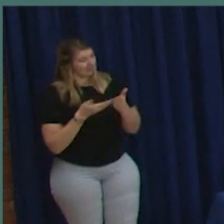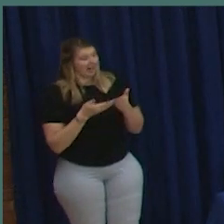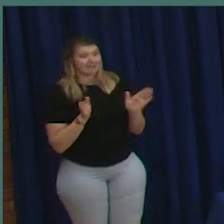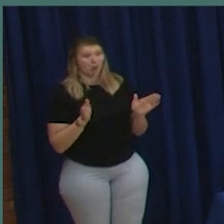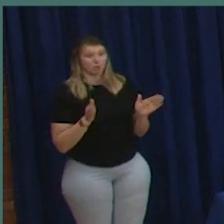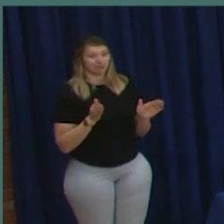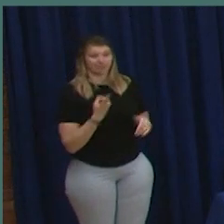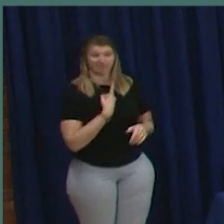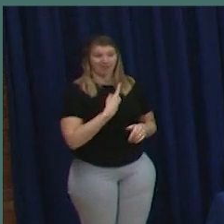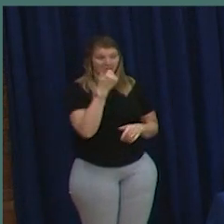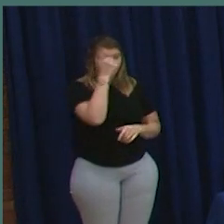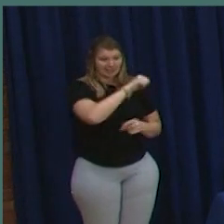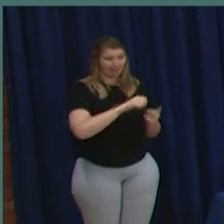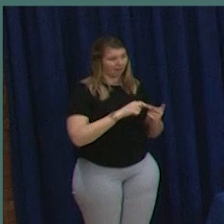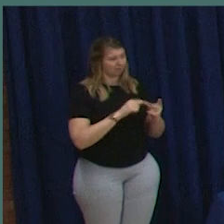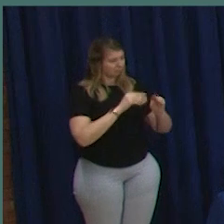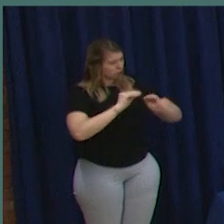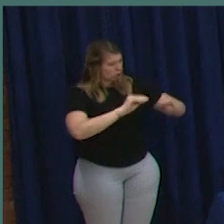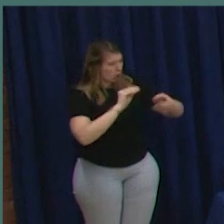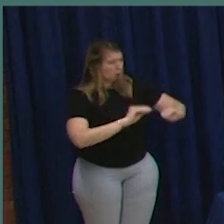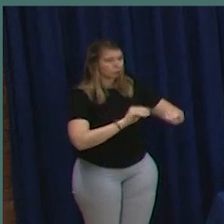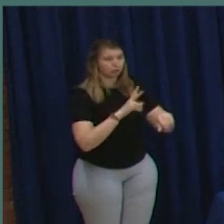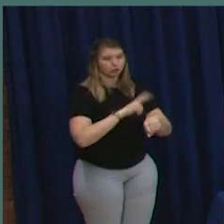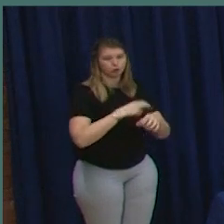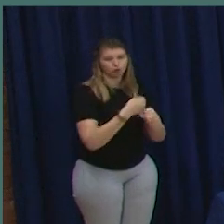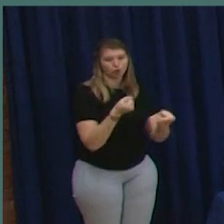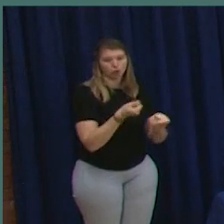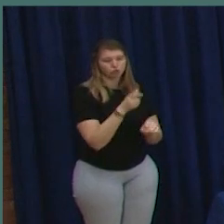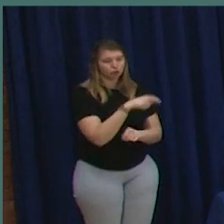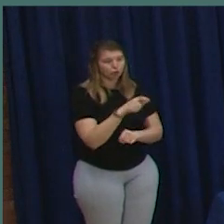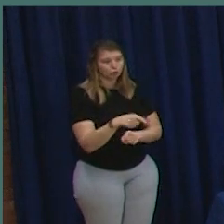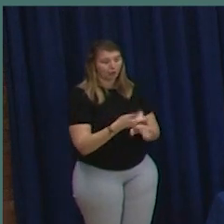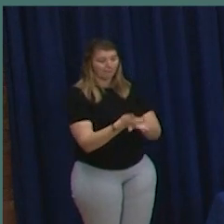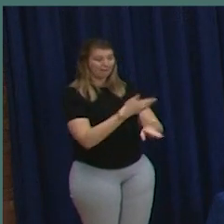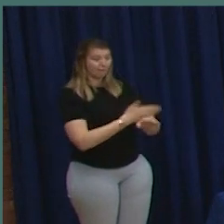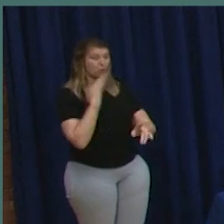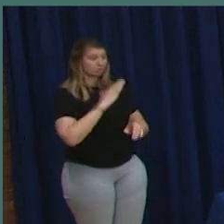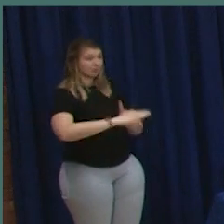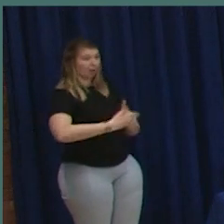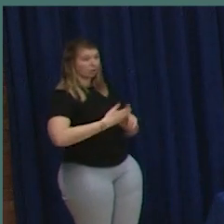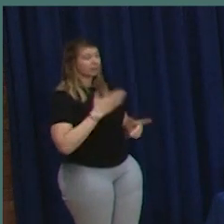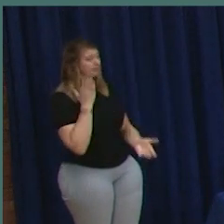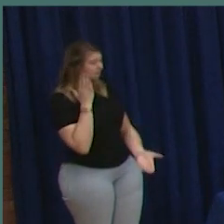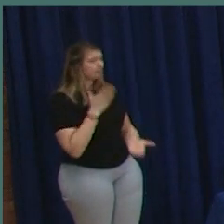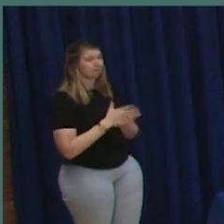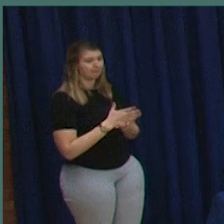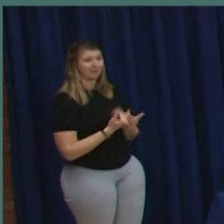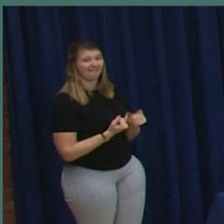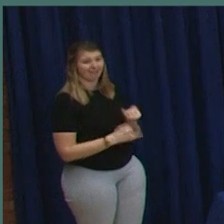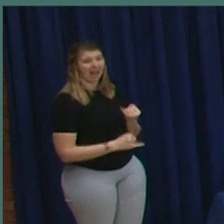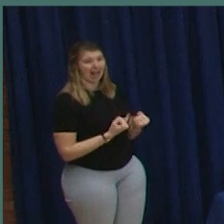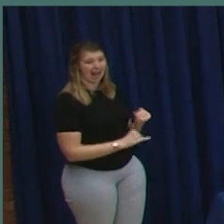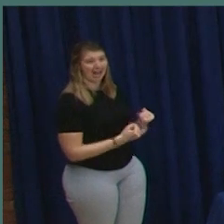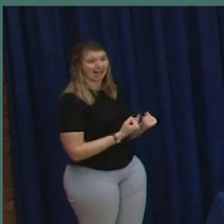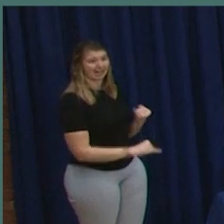as a doctoral student. Before I was diagnosed and before I got support I was failing,